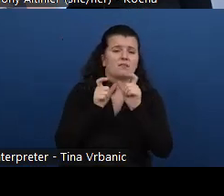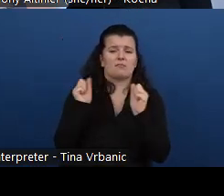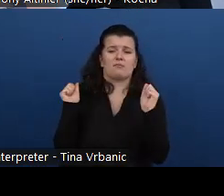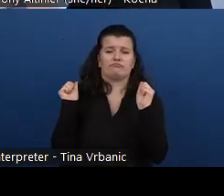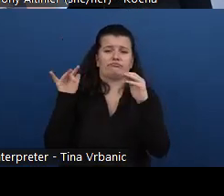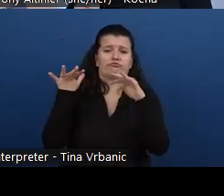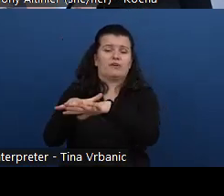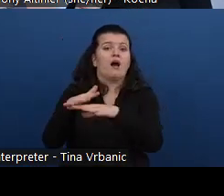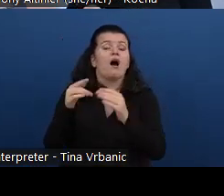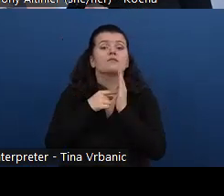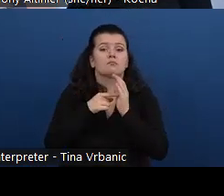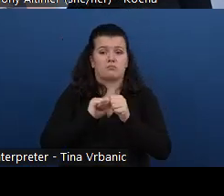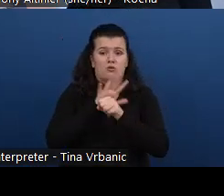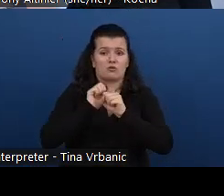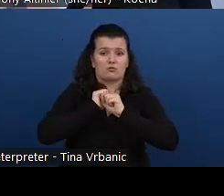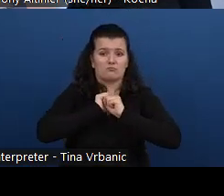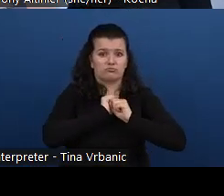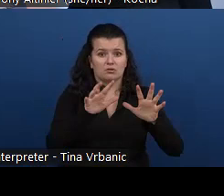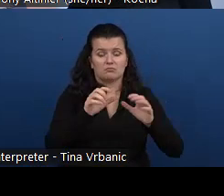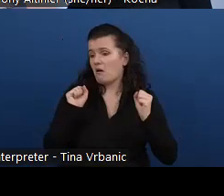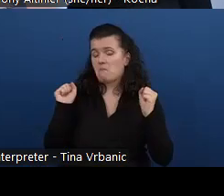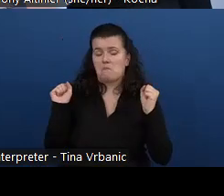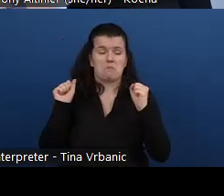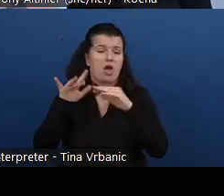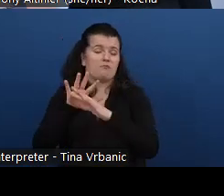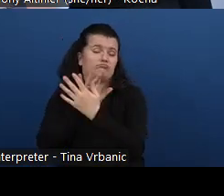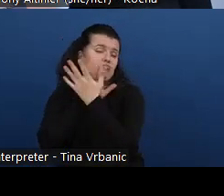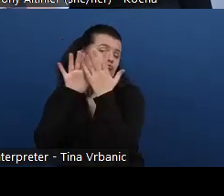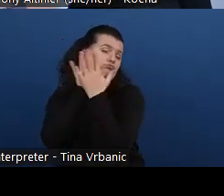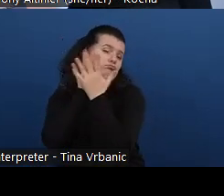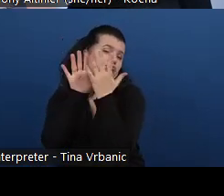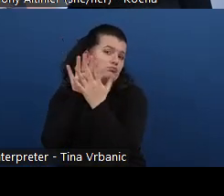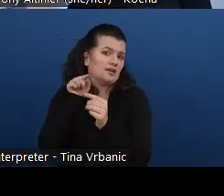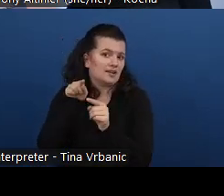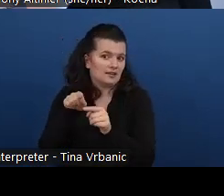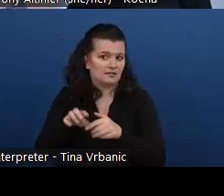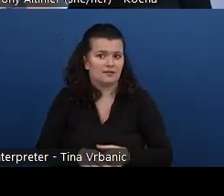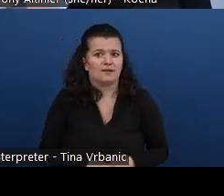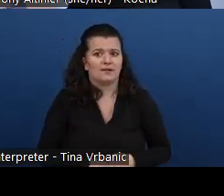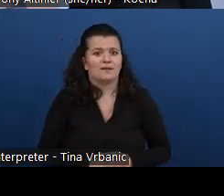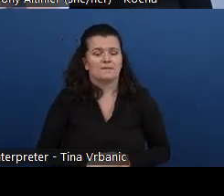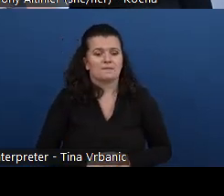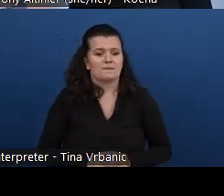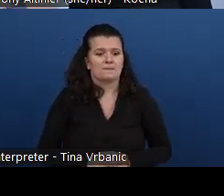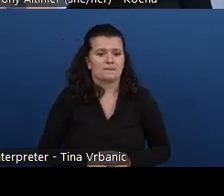despite the comorbidities of the persons who were in this trial.